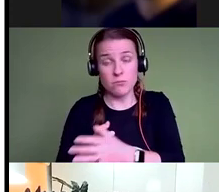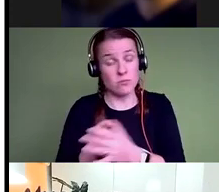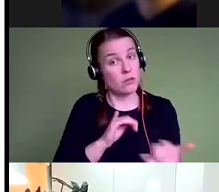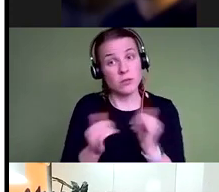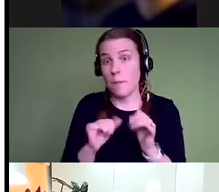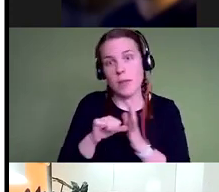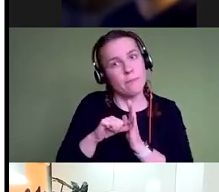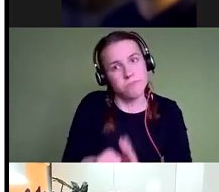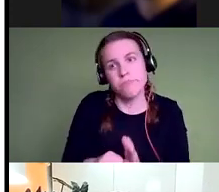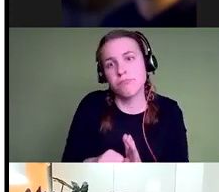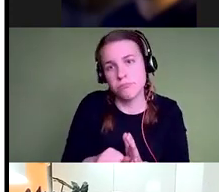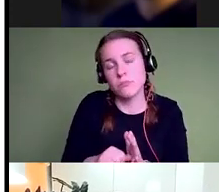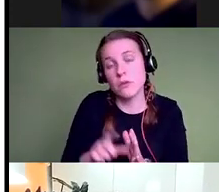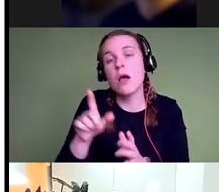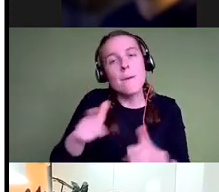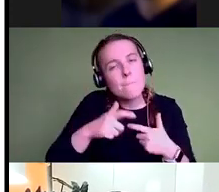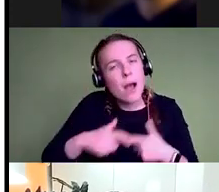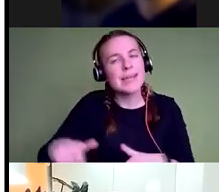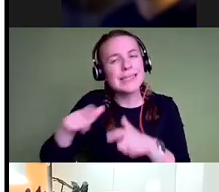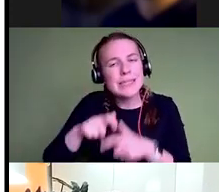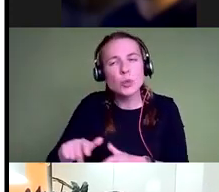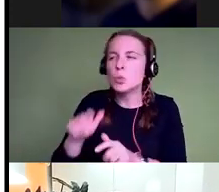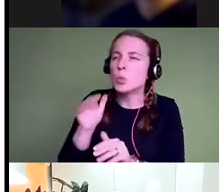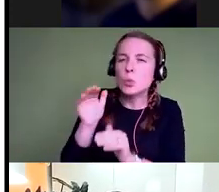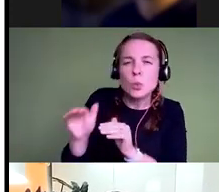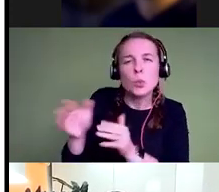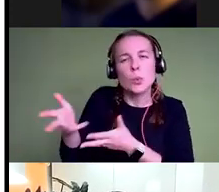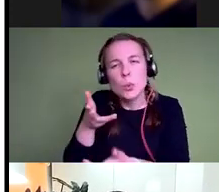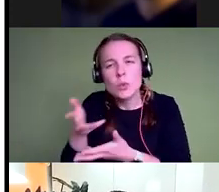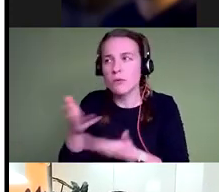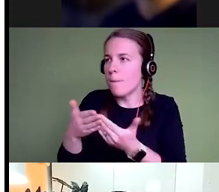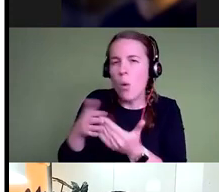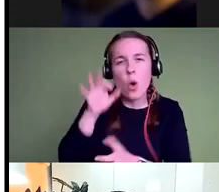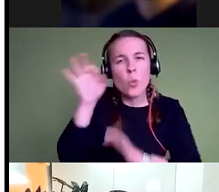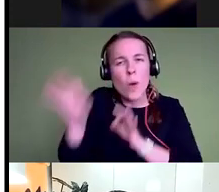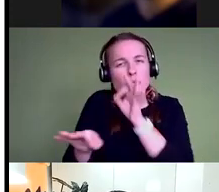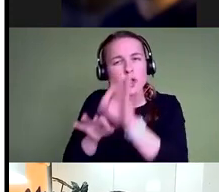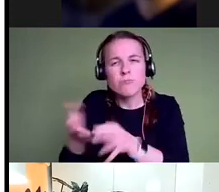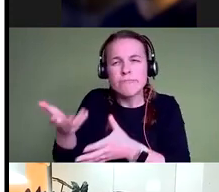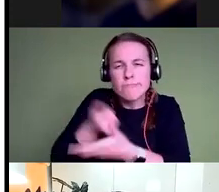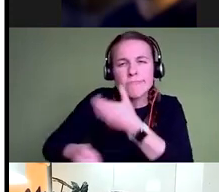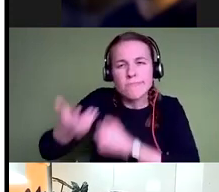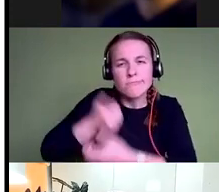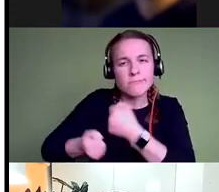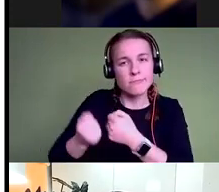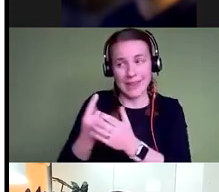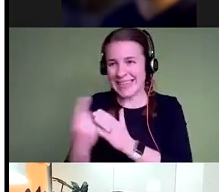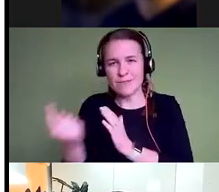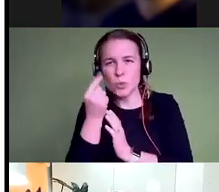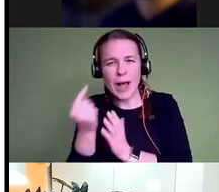function, it is therefore imperative to get inside the head of clients and attempt to see the world through their eyes.